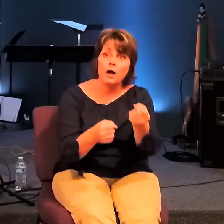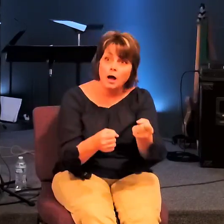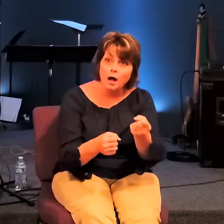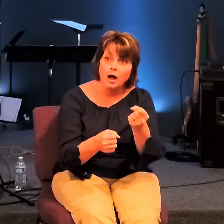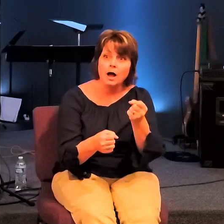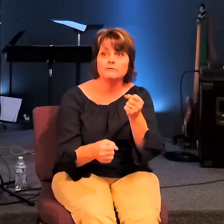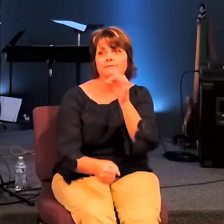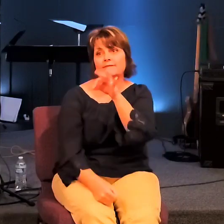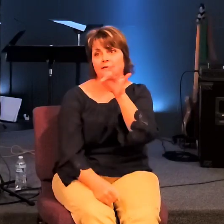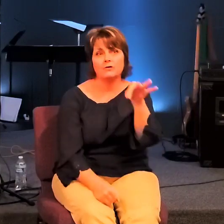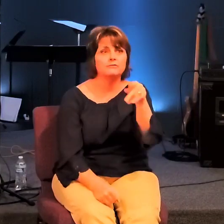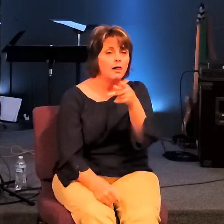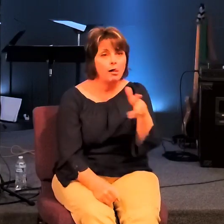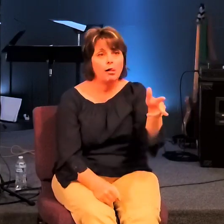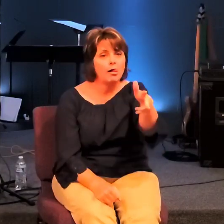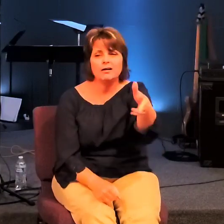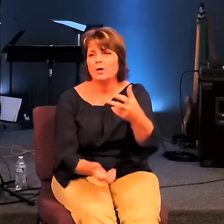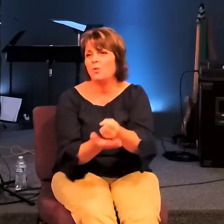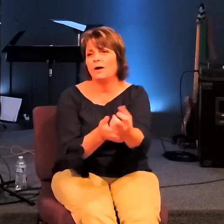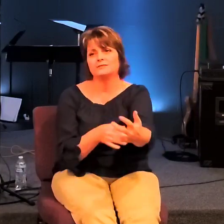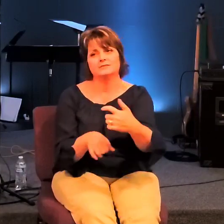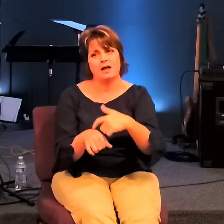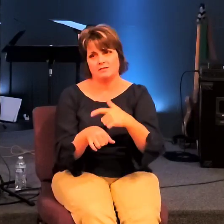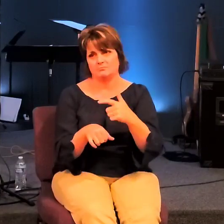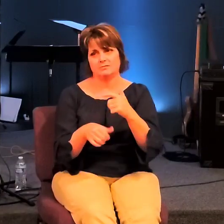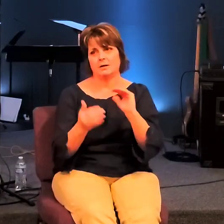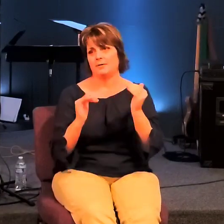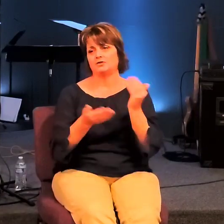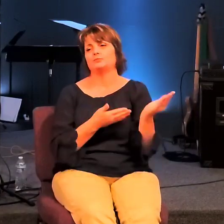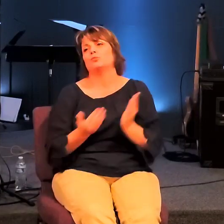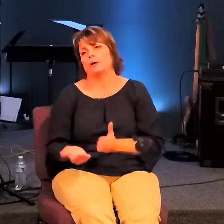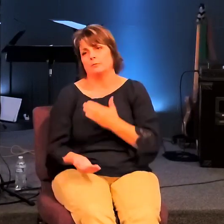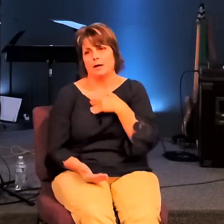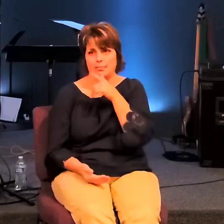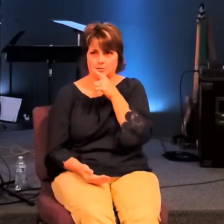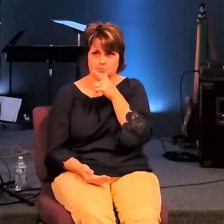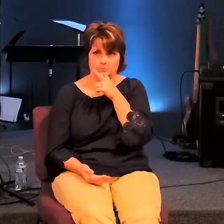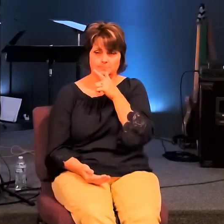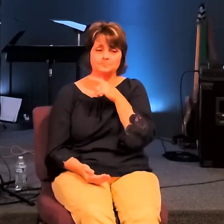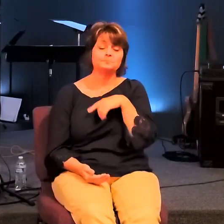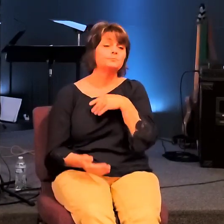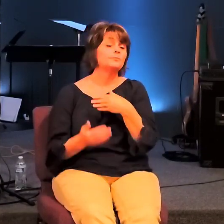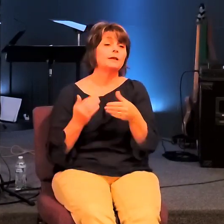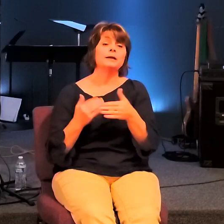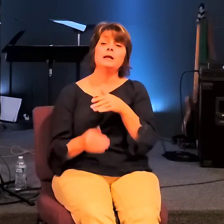ornate churches in so I went over one day and I understand ask them doors were open